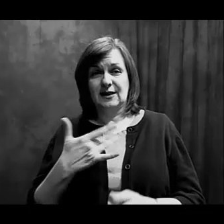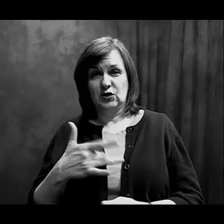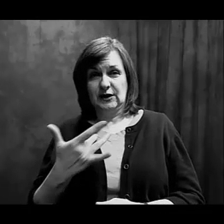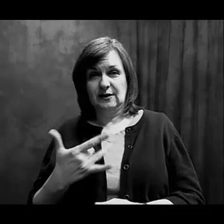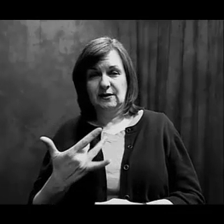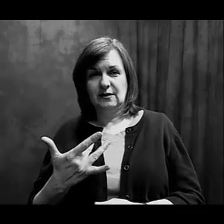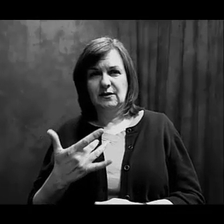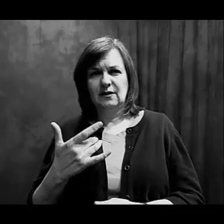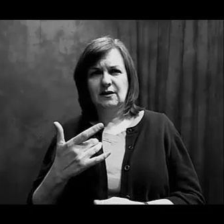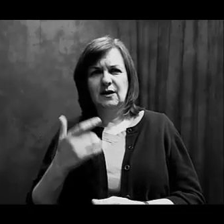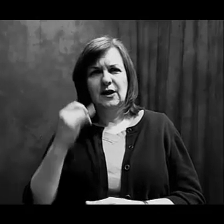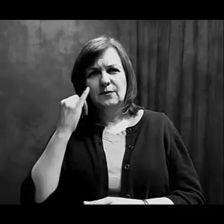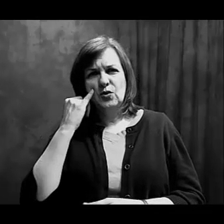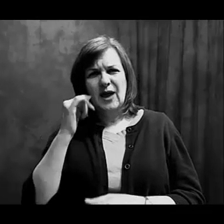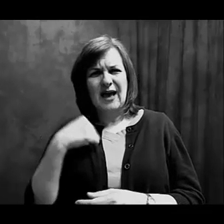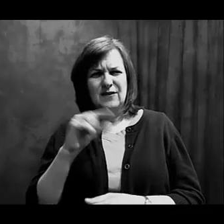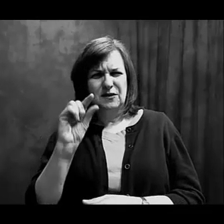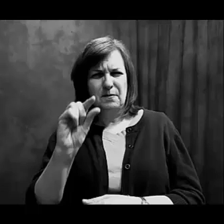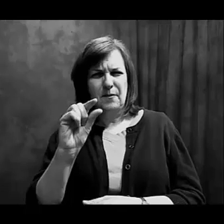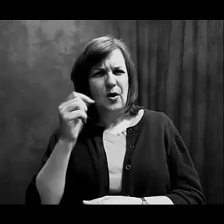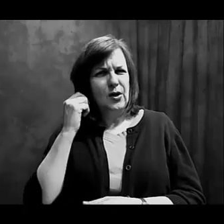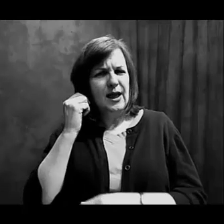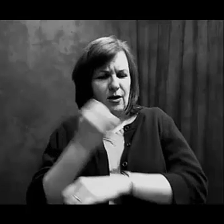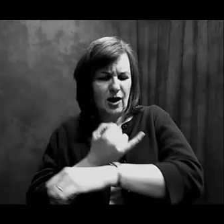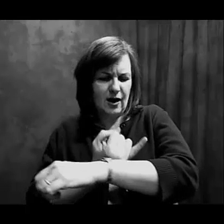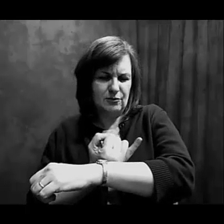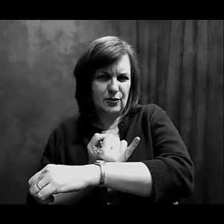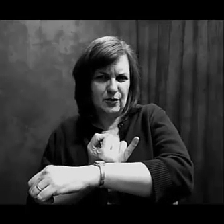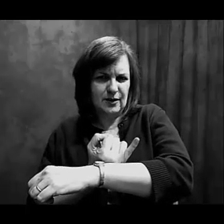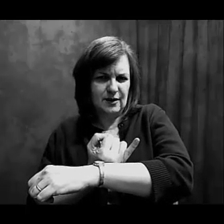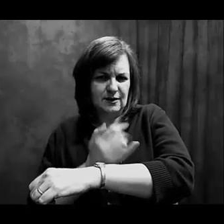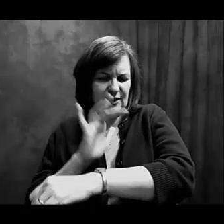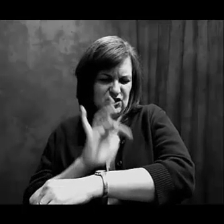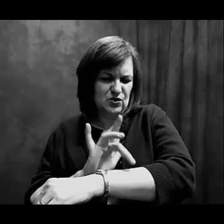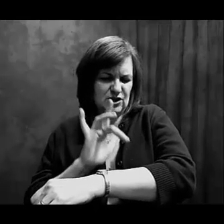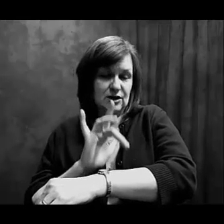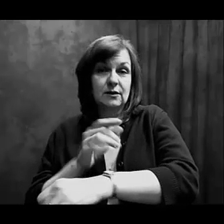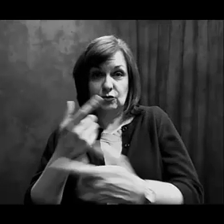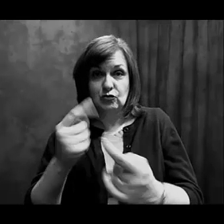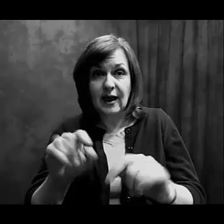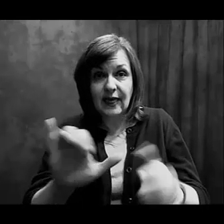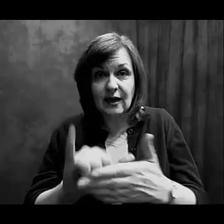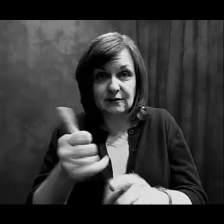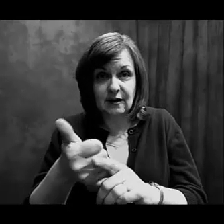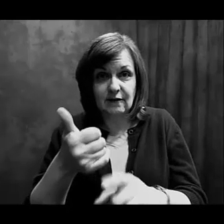you can tell if you're touching a little tiny hair on your arm right?!?! DO IT!